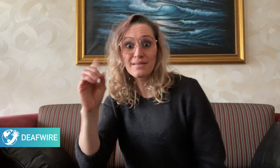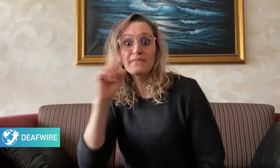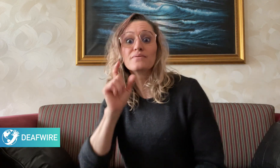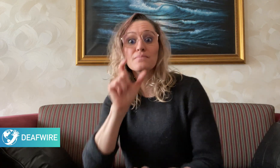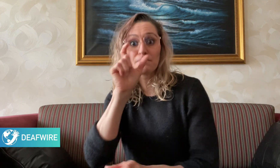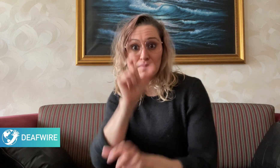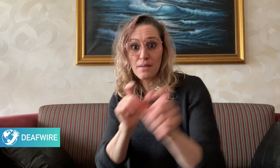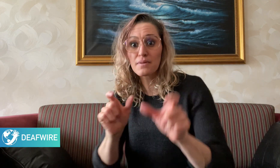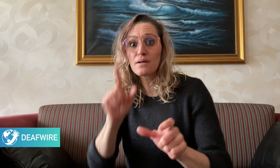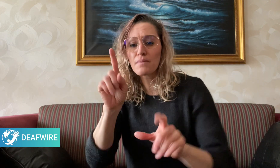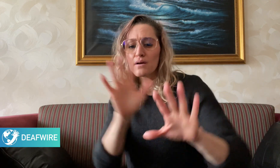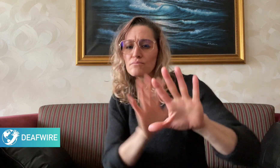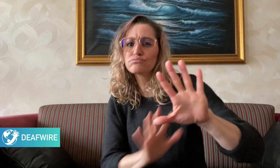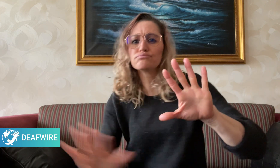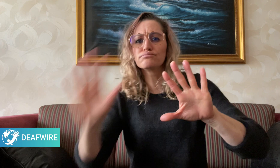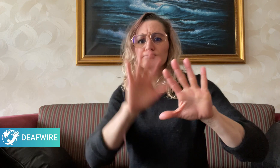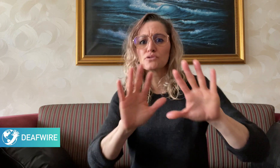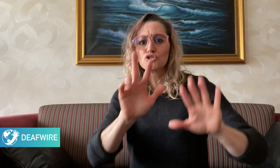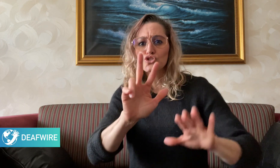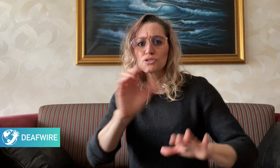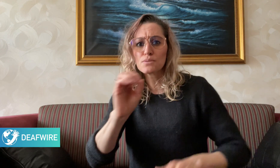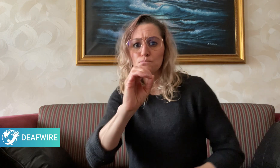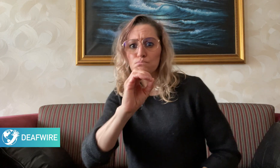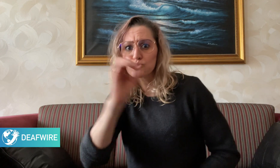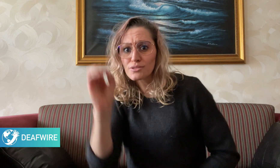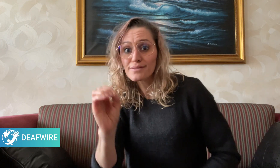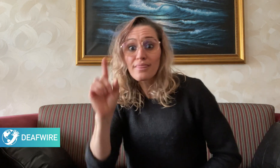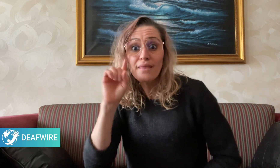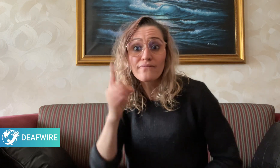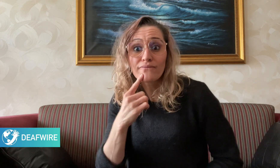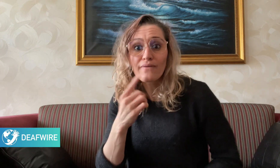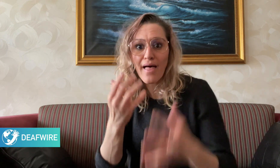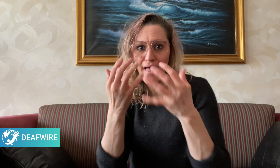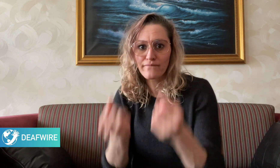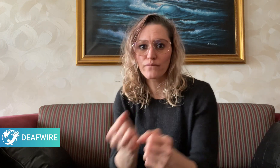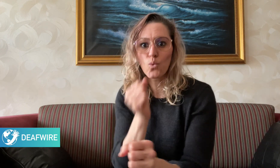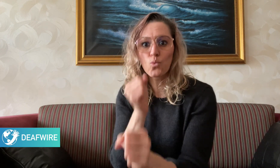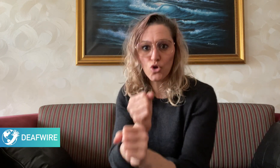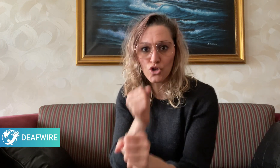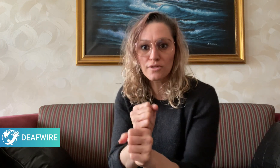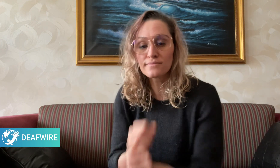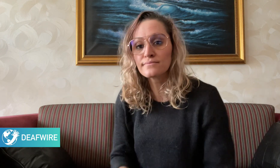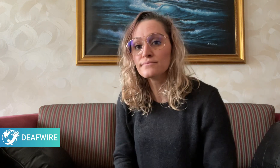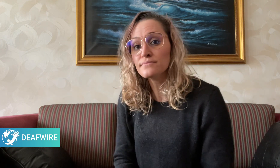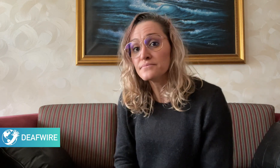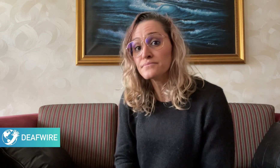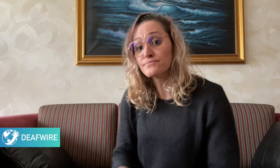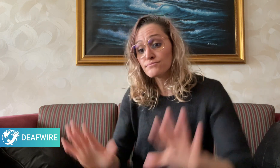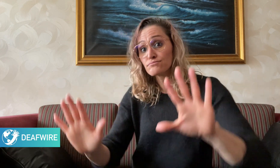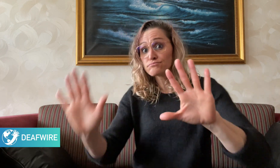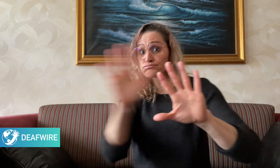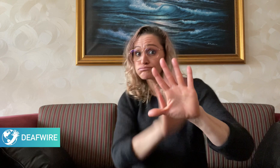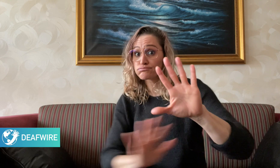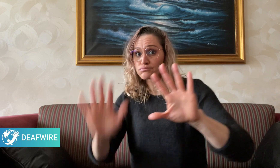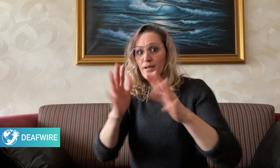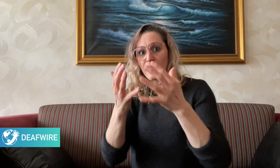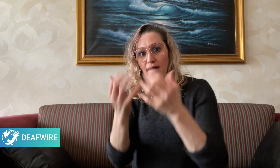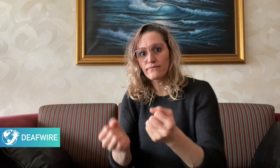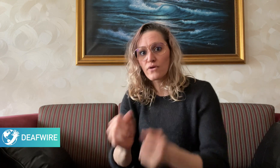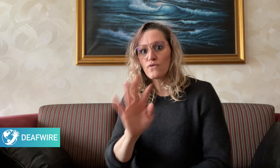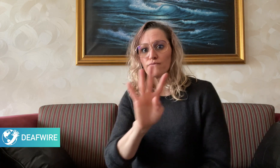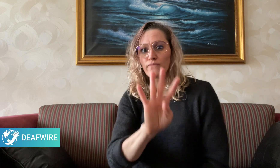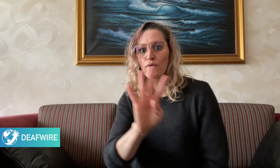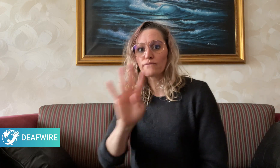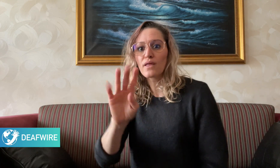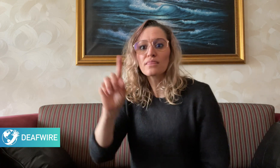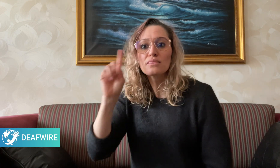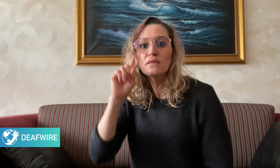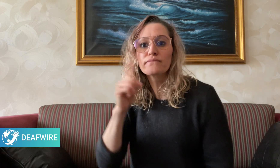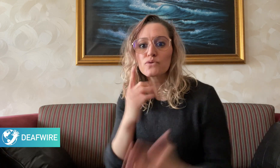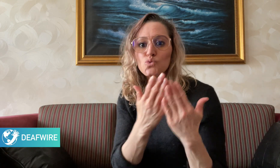but only 30% are employed. There are 44 Deaf schools